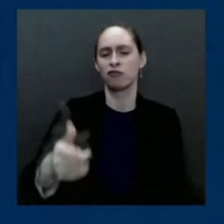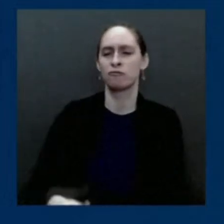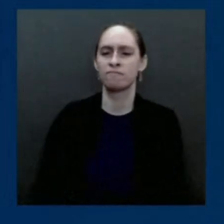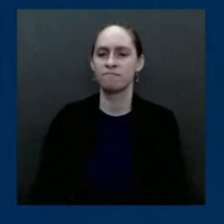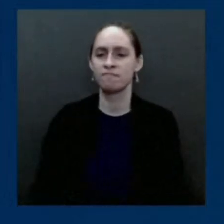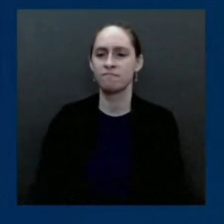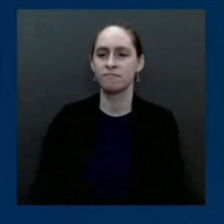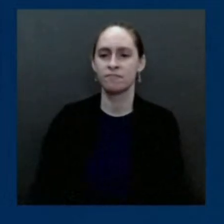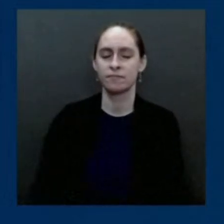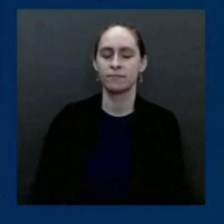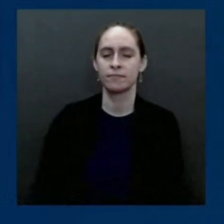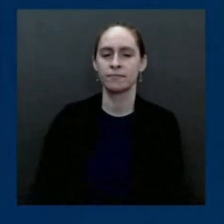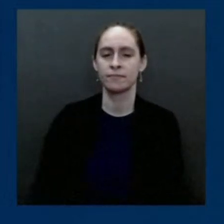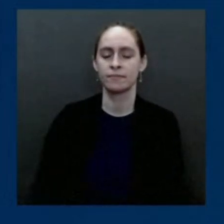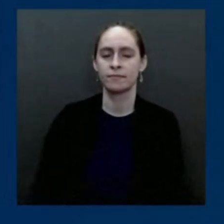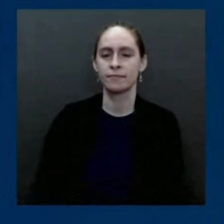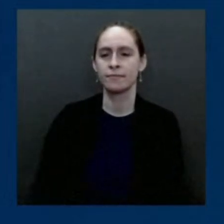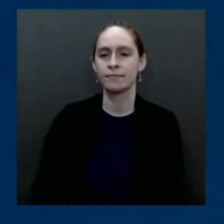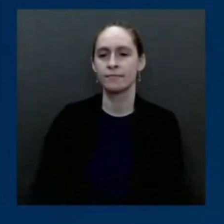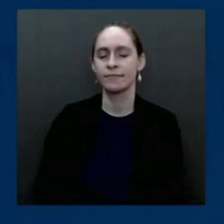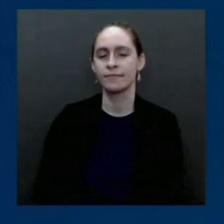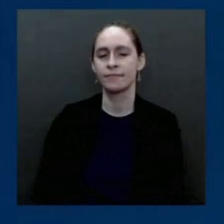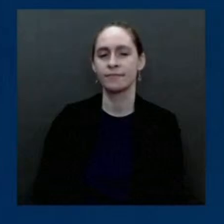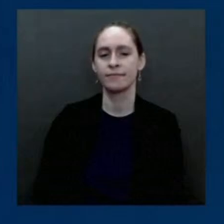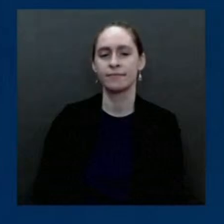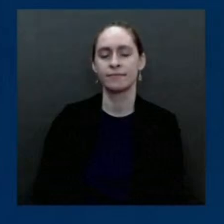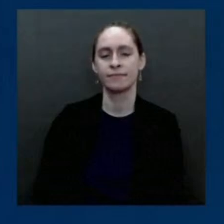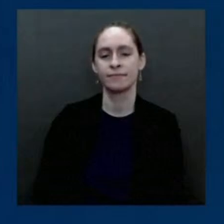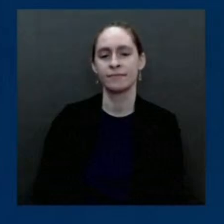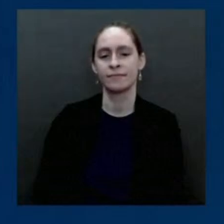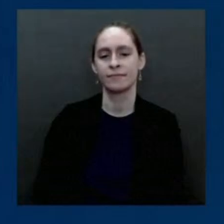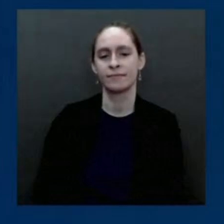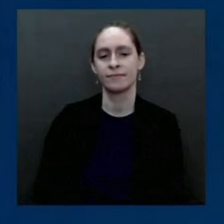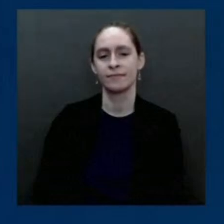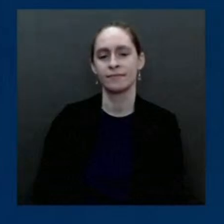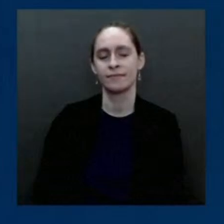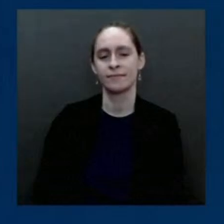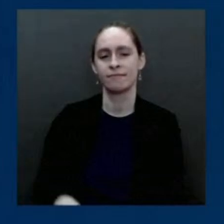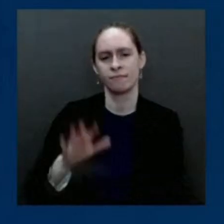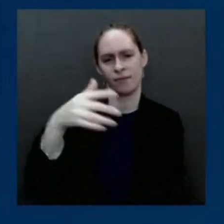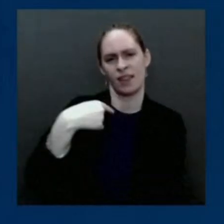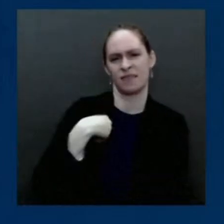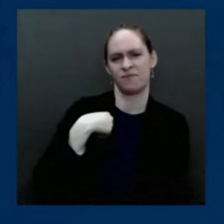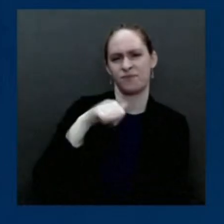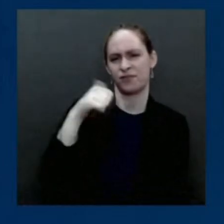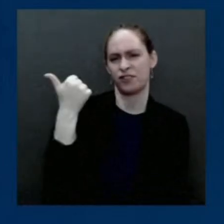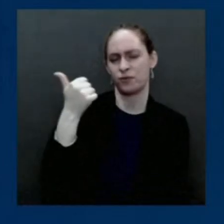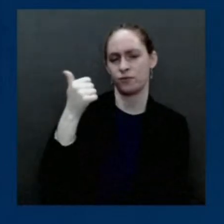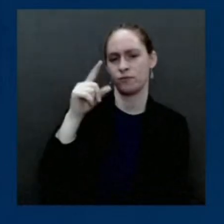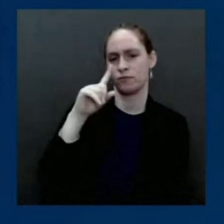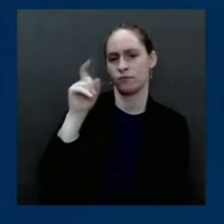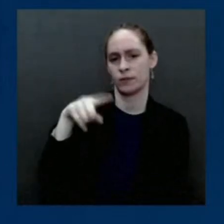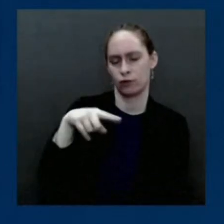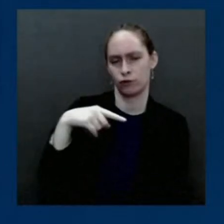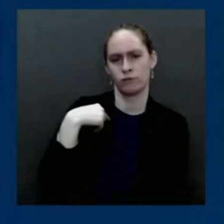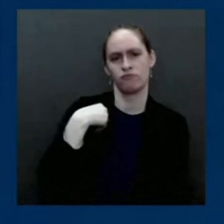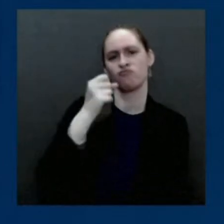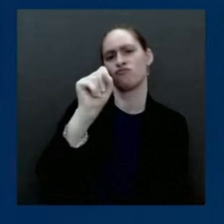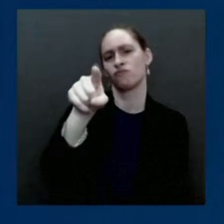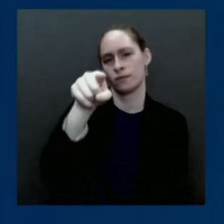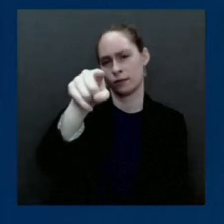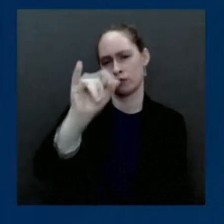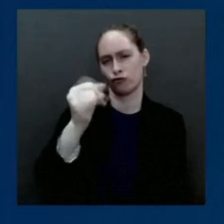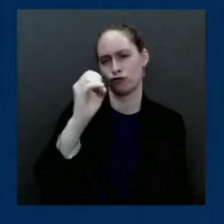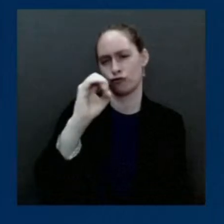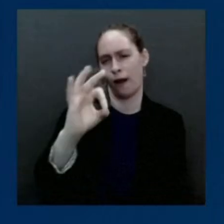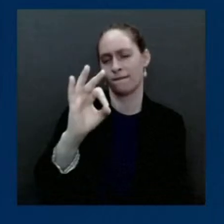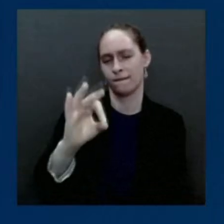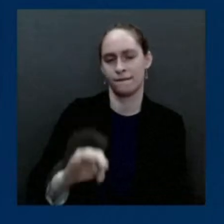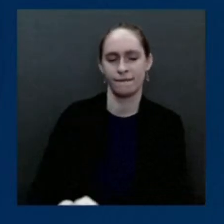THE SCIENTIFIC DATA.